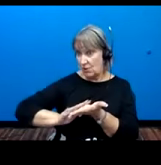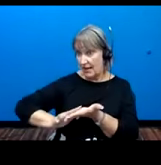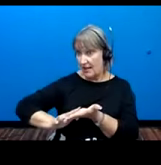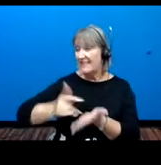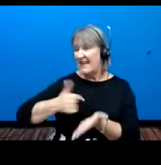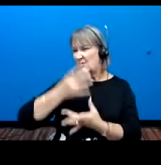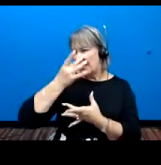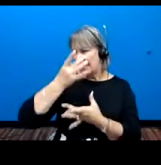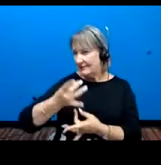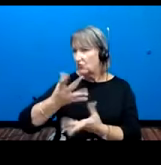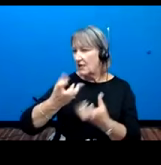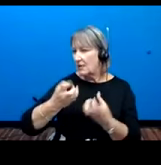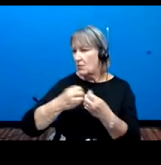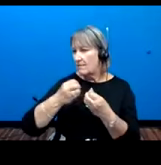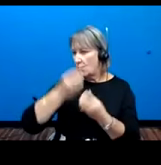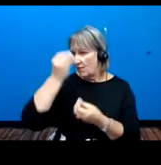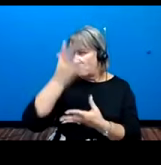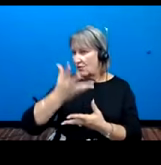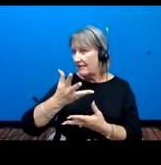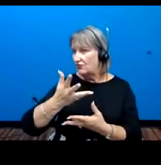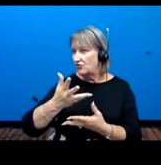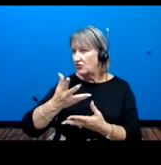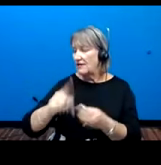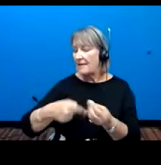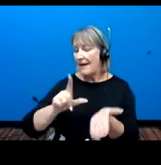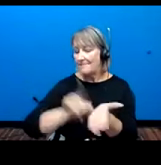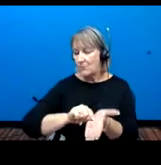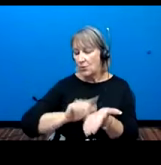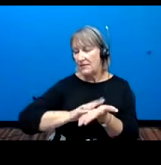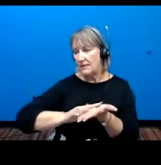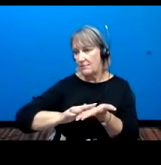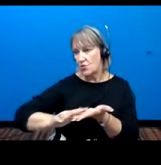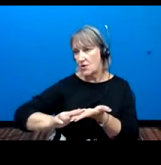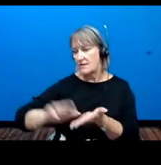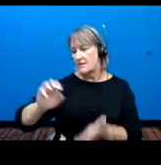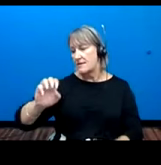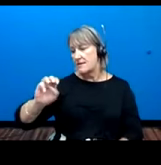Liz: Oh, absolutely, we will. Any aspect of anything that we talked about today,